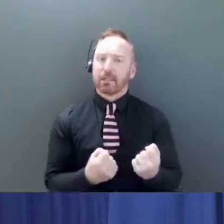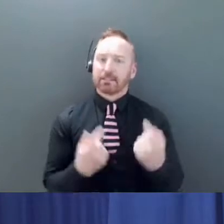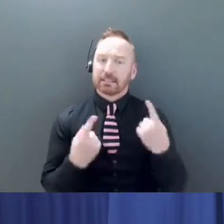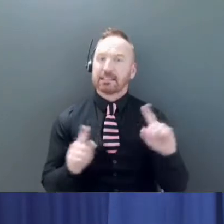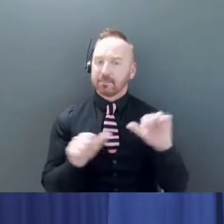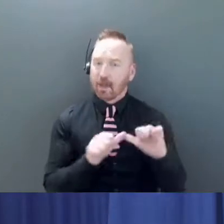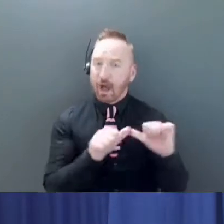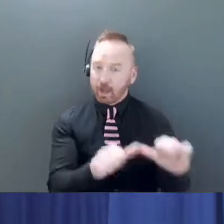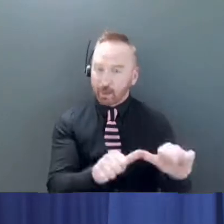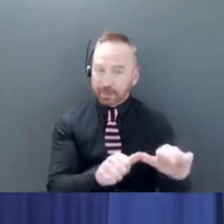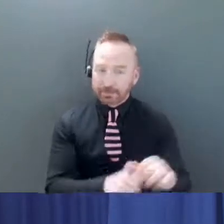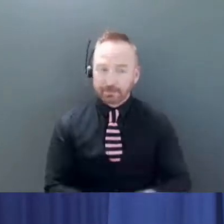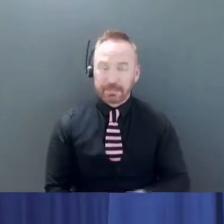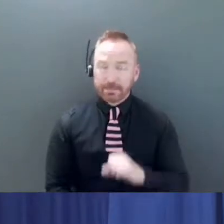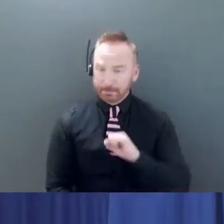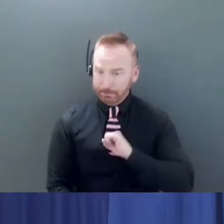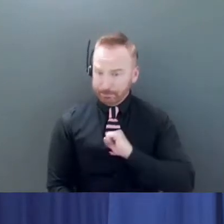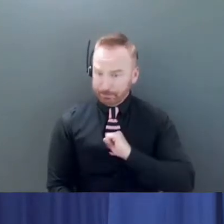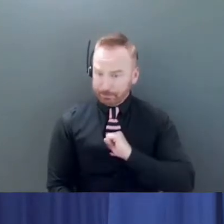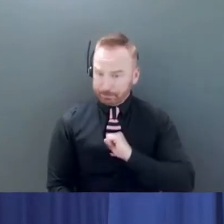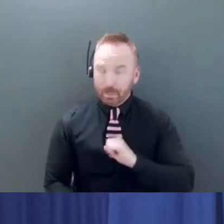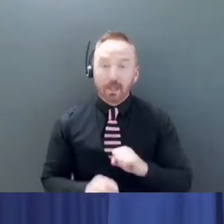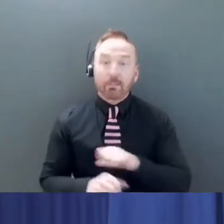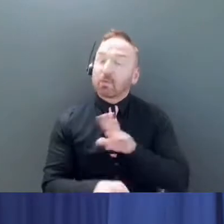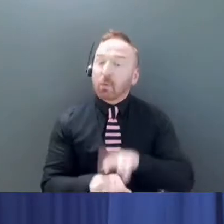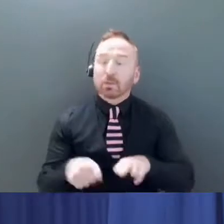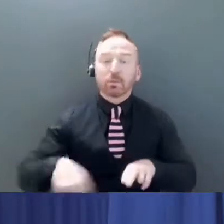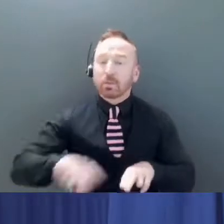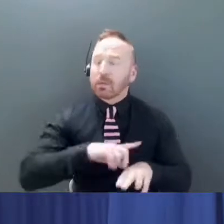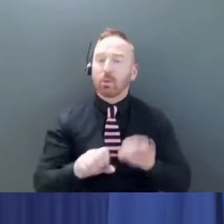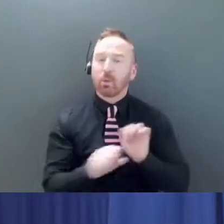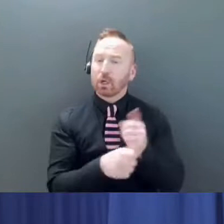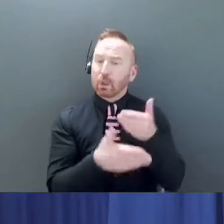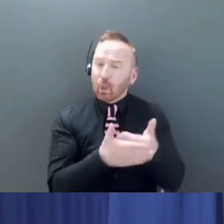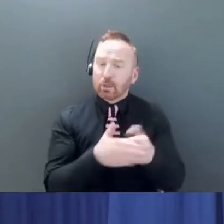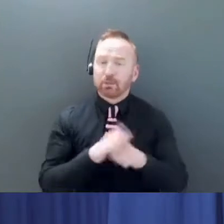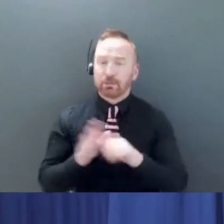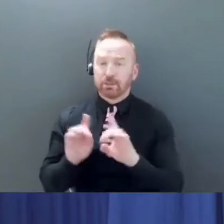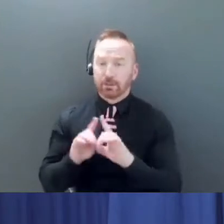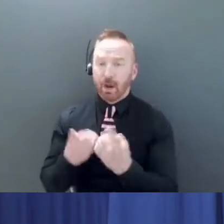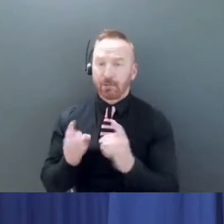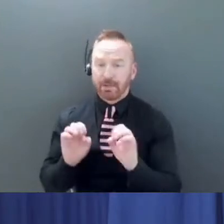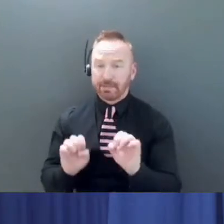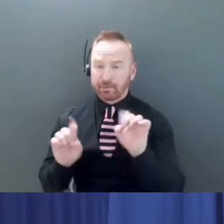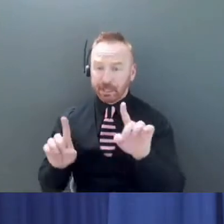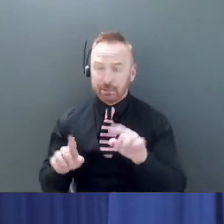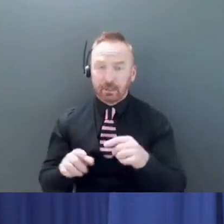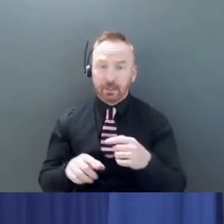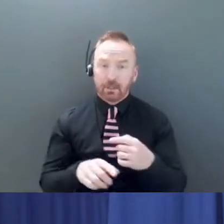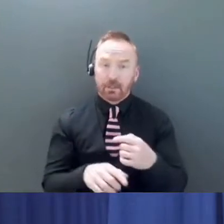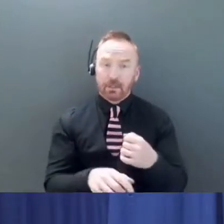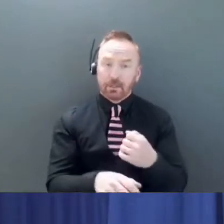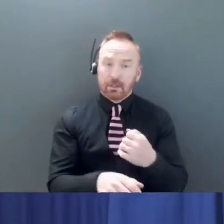work closely with the department of education and ensure that the schools remain a safe place for staff and children.